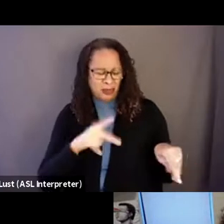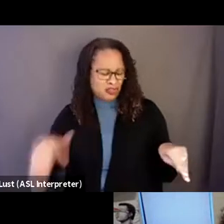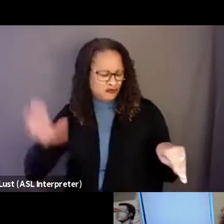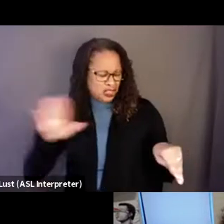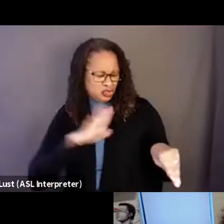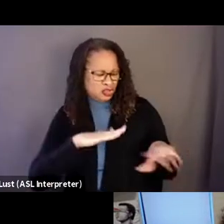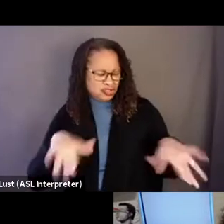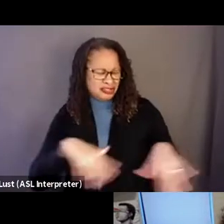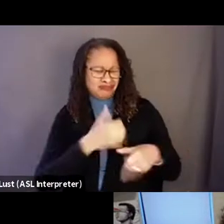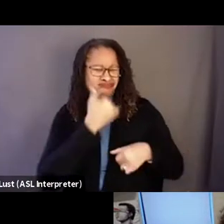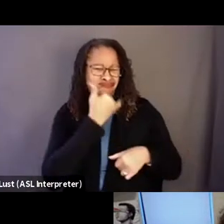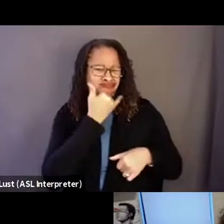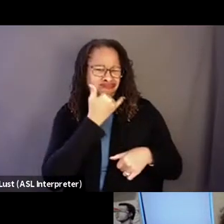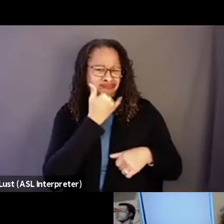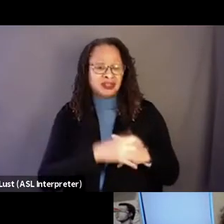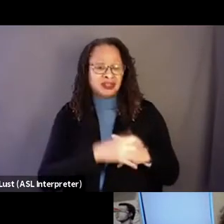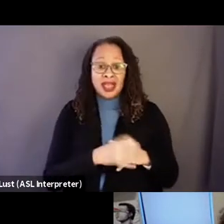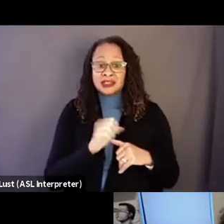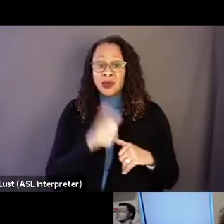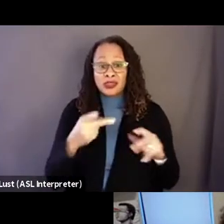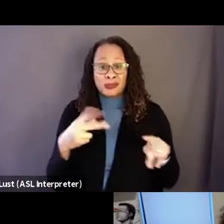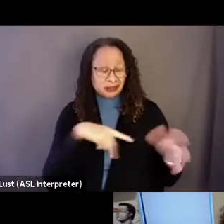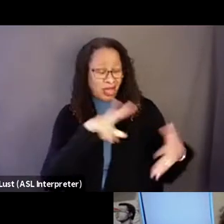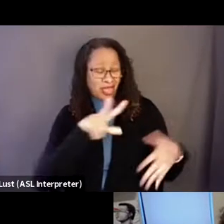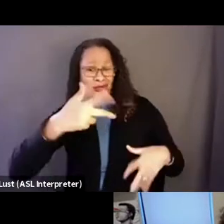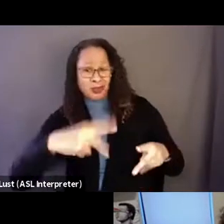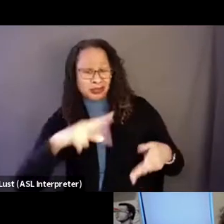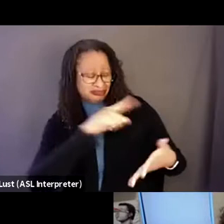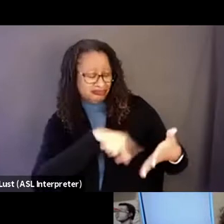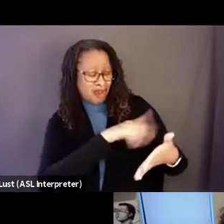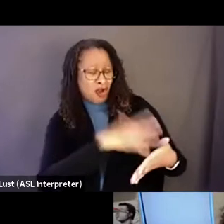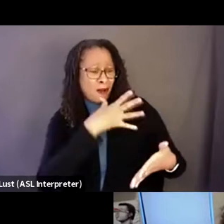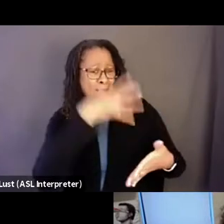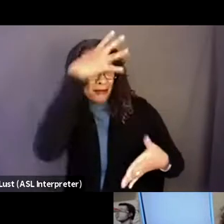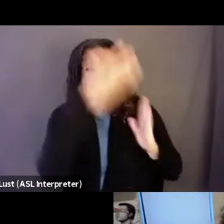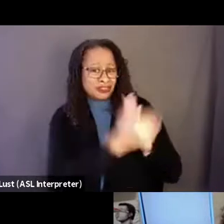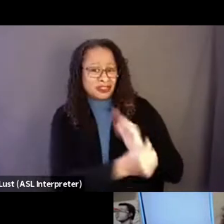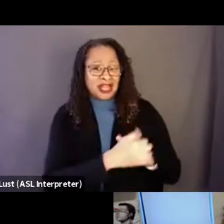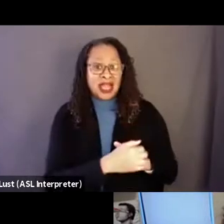in that instance it was someone else critiquing her parenting. Someone who could actually give her more hours